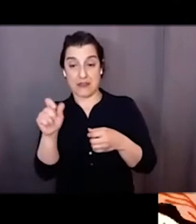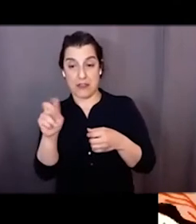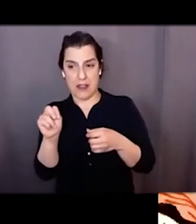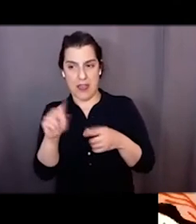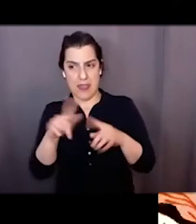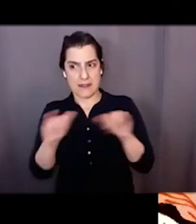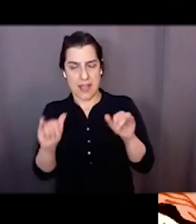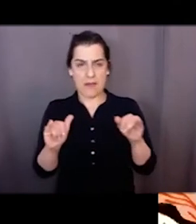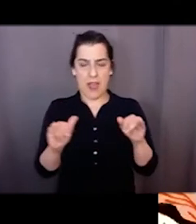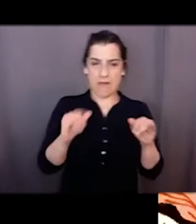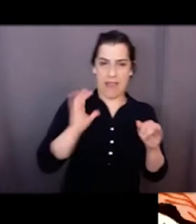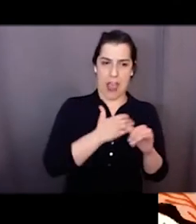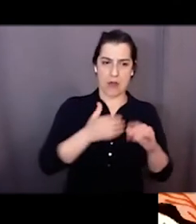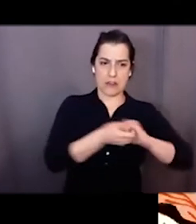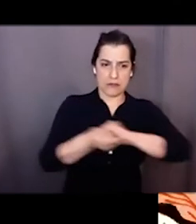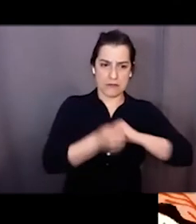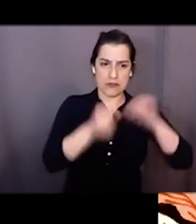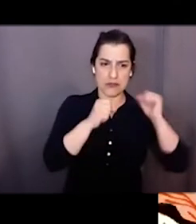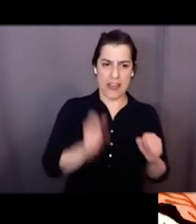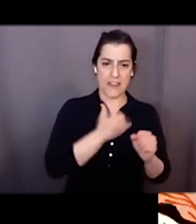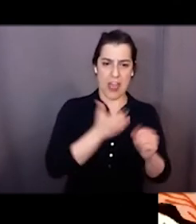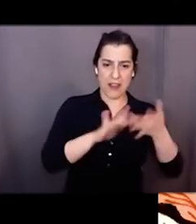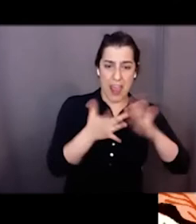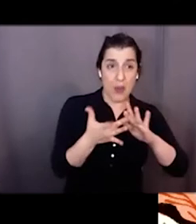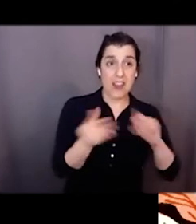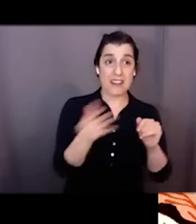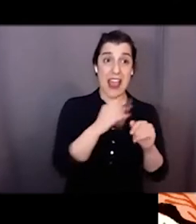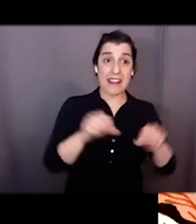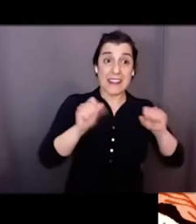the strength of our networks and the ability of those networks to help us thrive. Thanks.